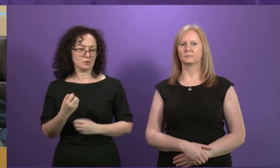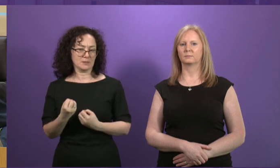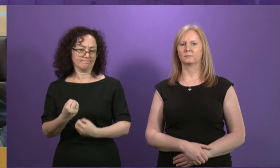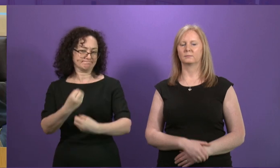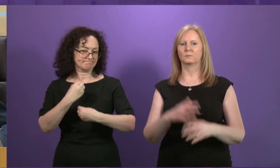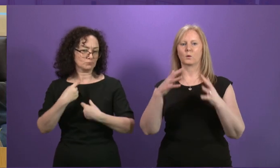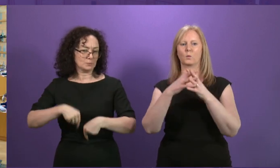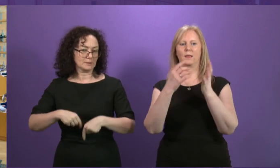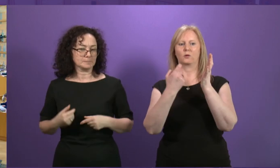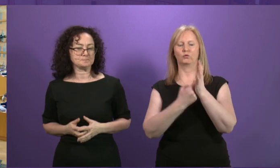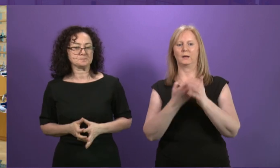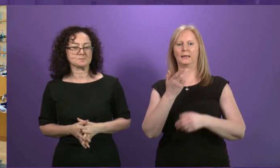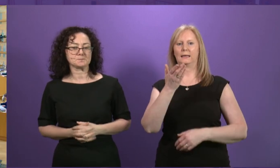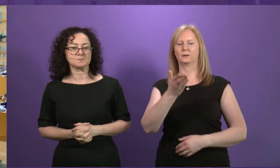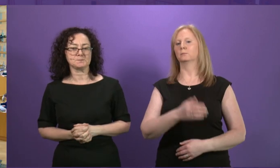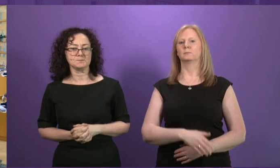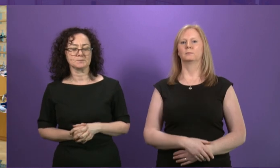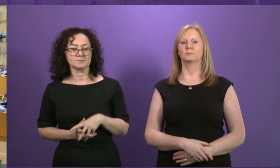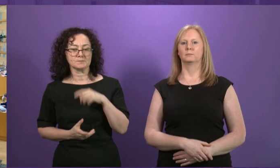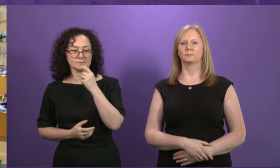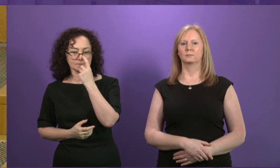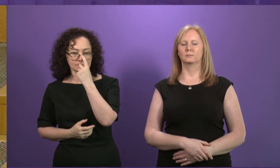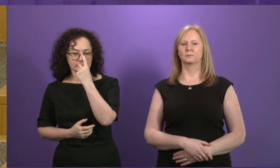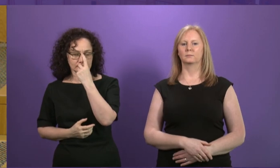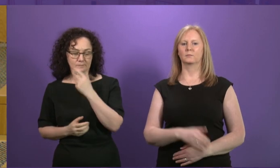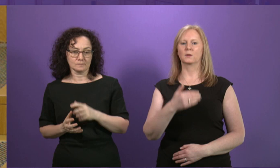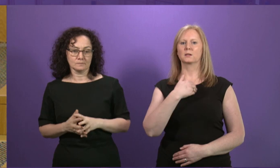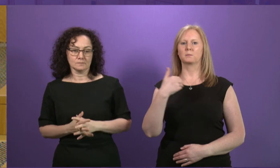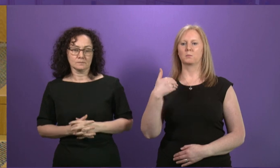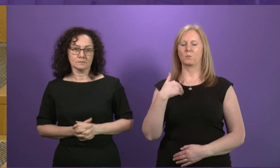Willie Rennie (North East Fife) (LD): This morning, the UK Statistics Authority